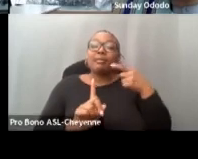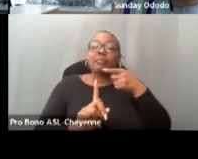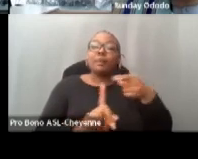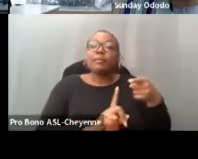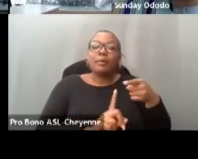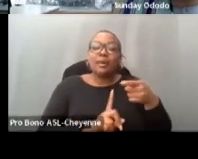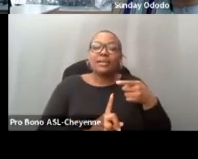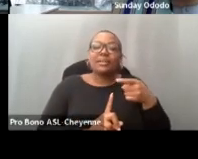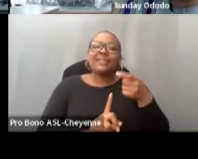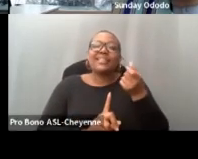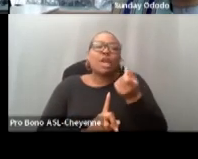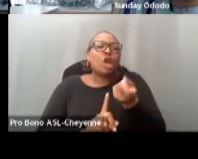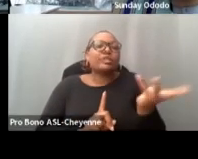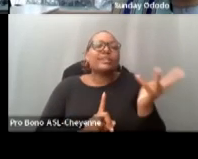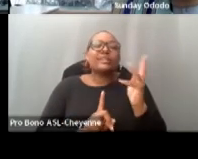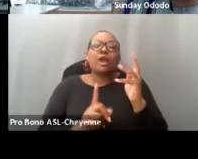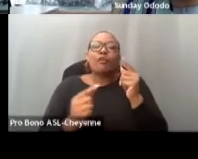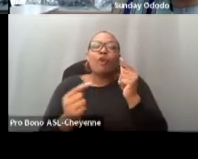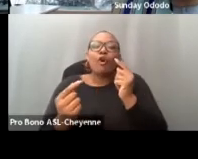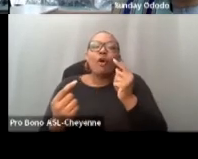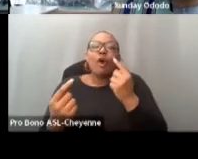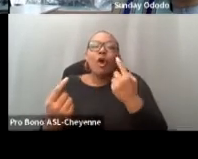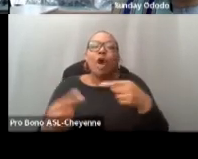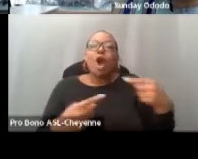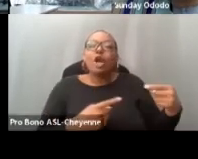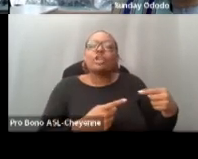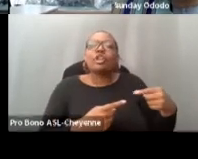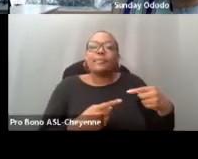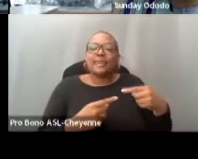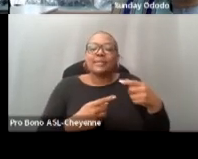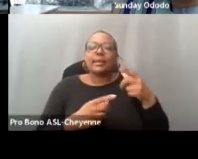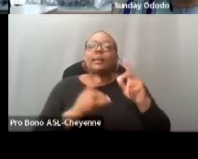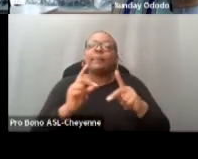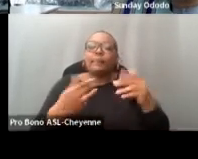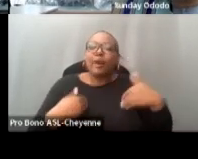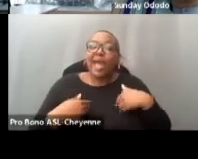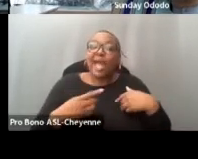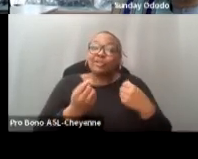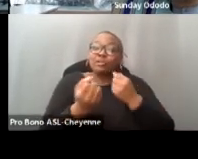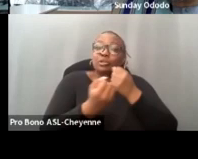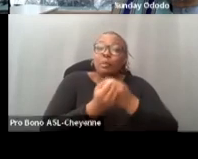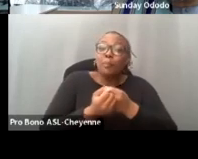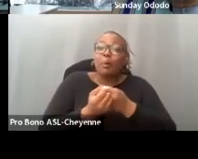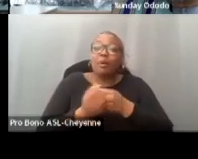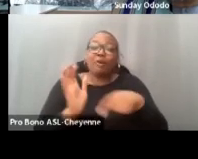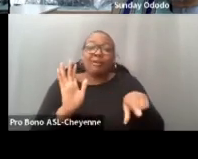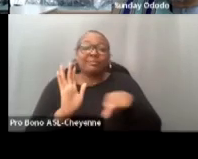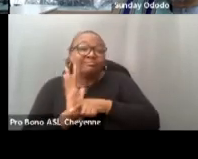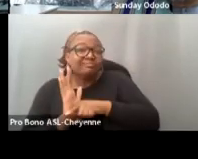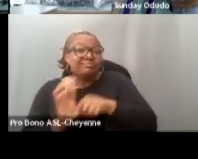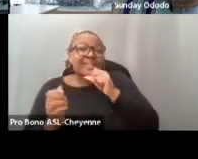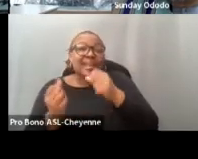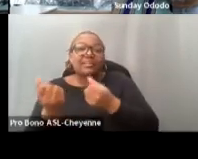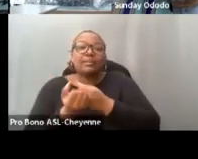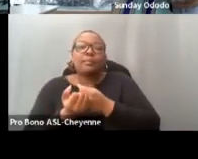there are several arguments about, that one can make about the outcomes, the intended outcomes, of African soft power,